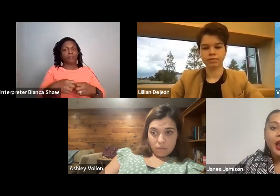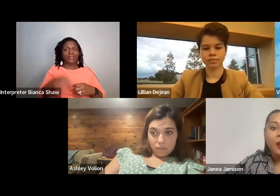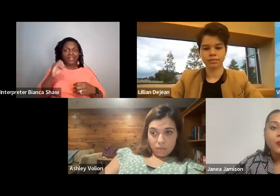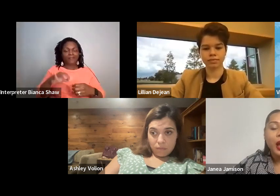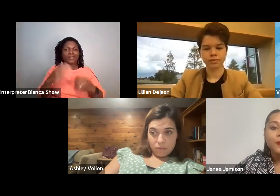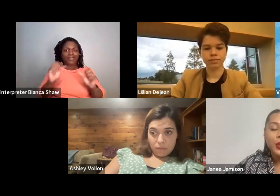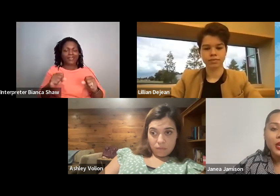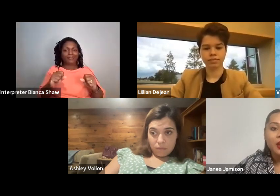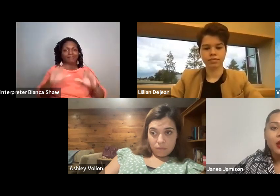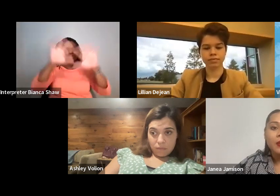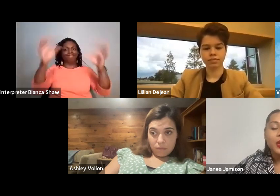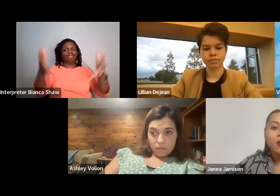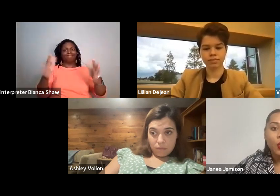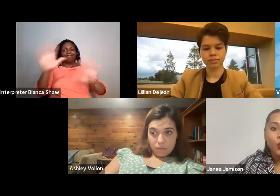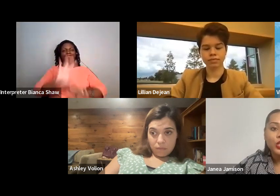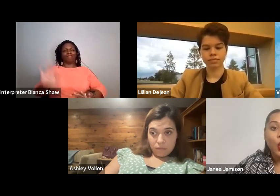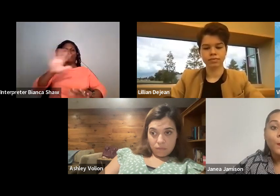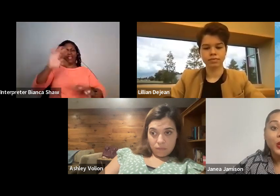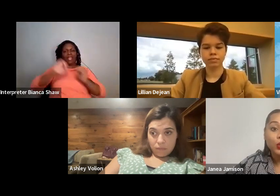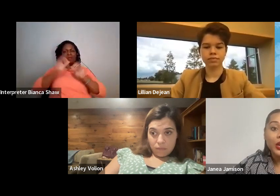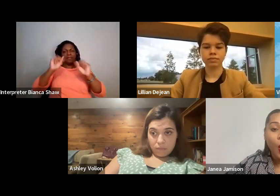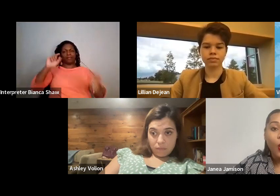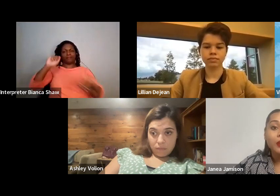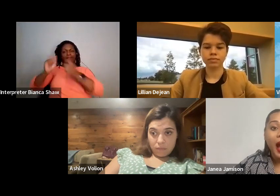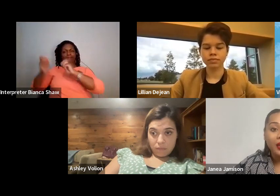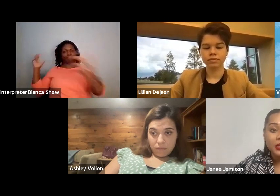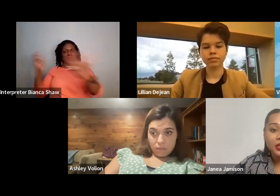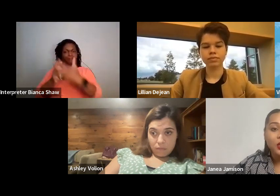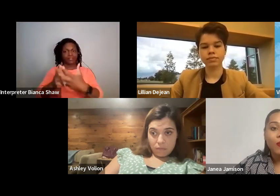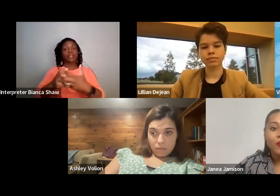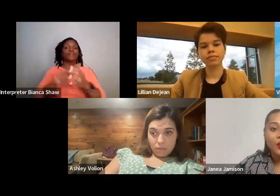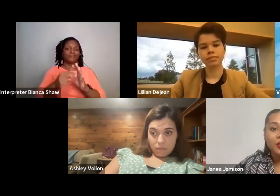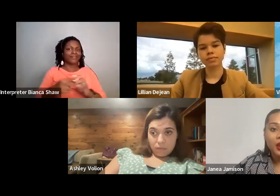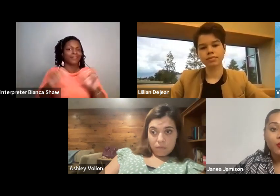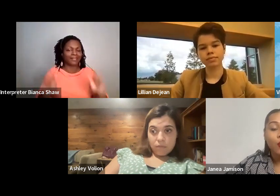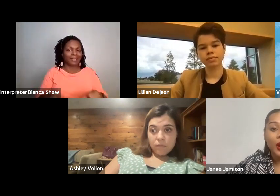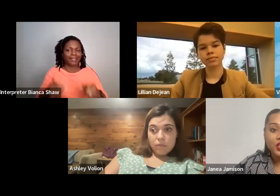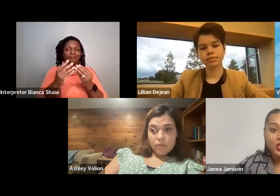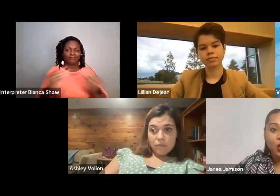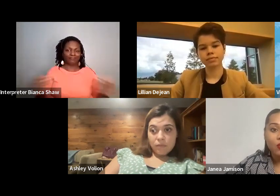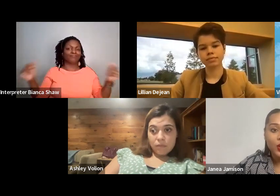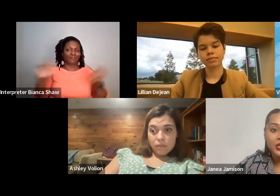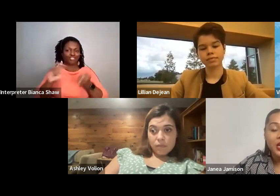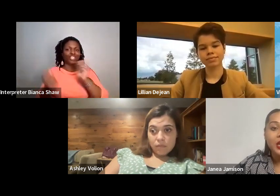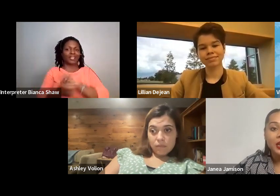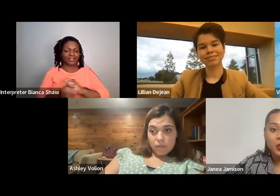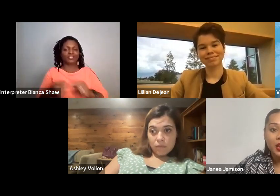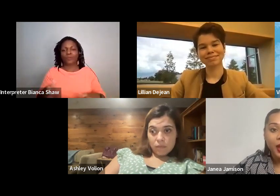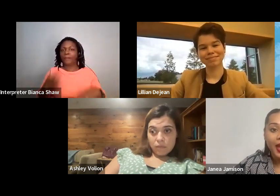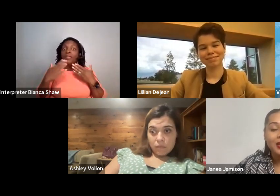i'm i'm big and being focused on building on policy. So i'm very thankful for hcr 14 and it being passed.